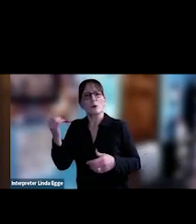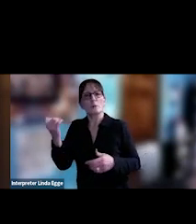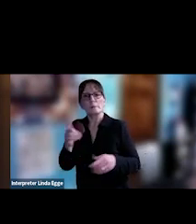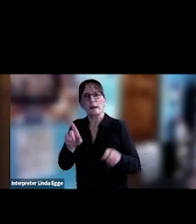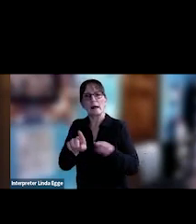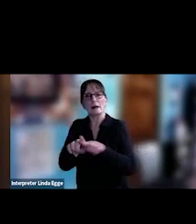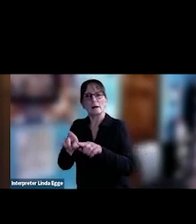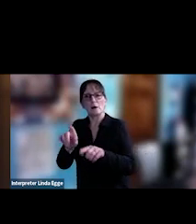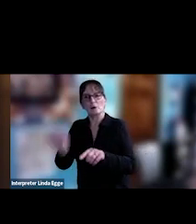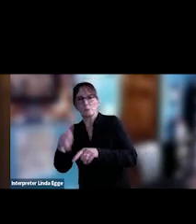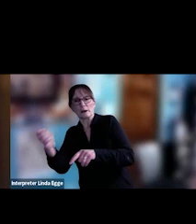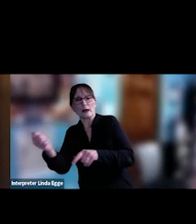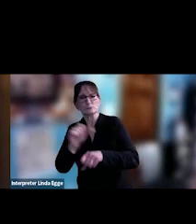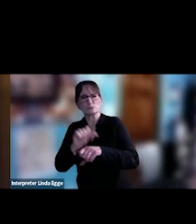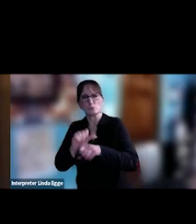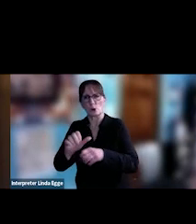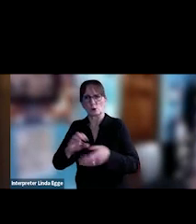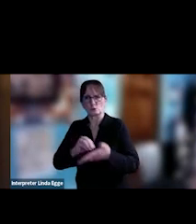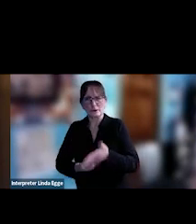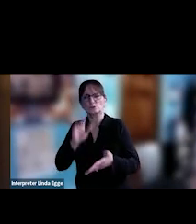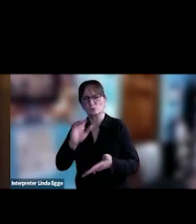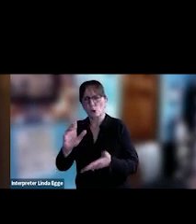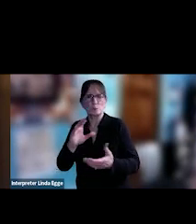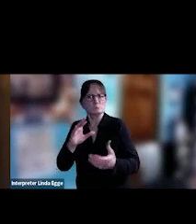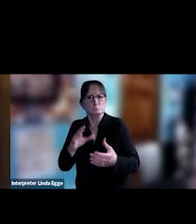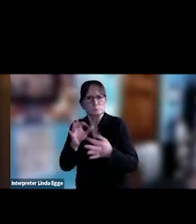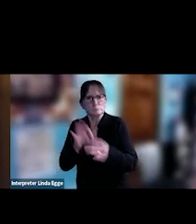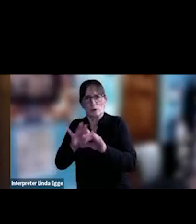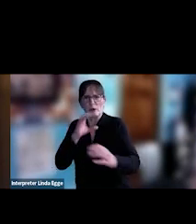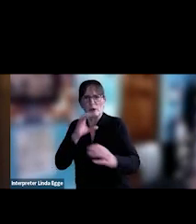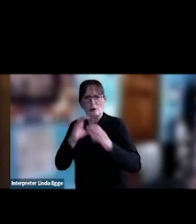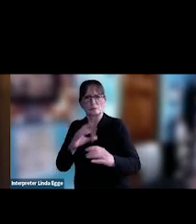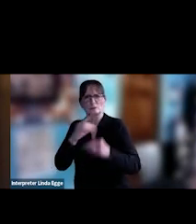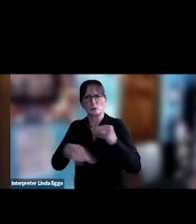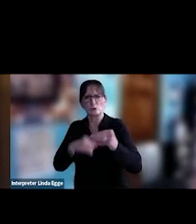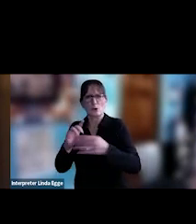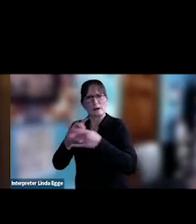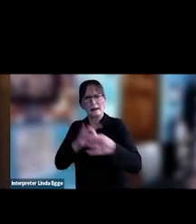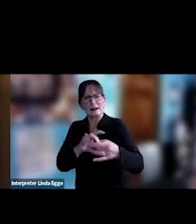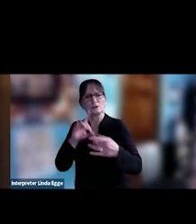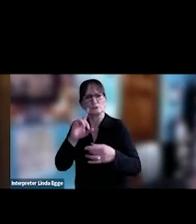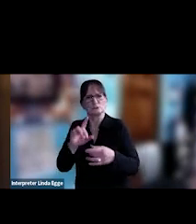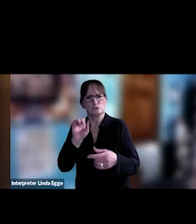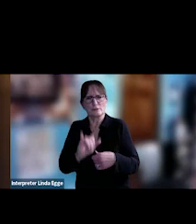So it's worth having a conversation about this, to kind of do a screening. And you wanna ask them,